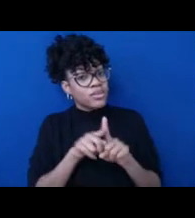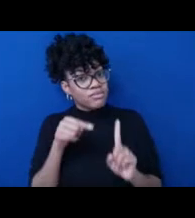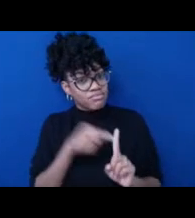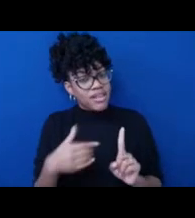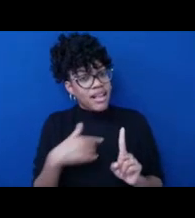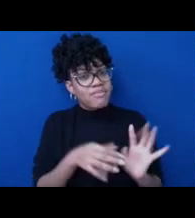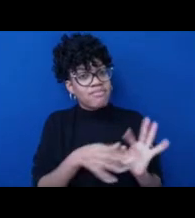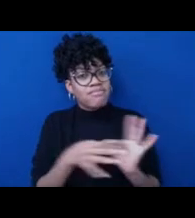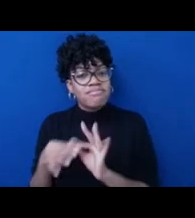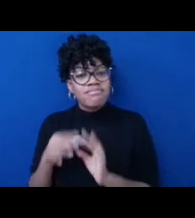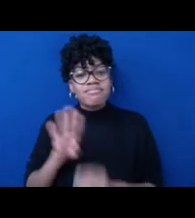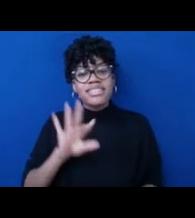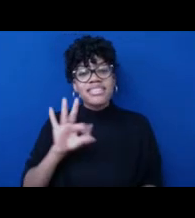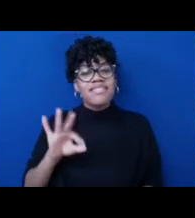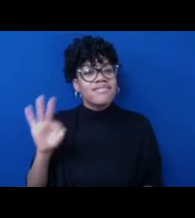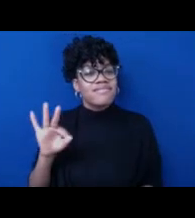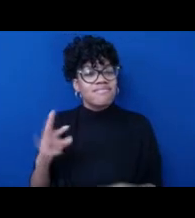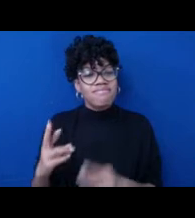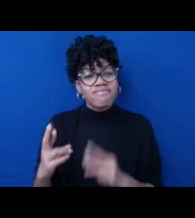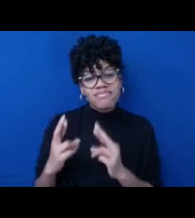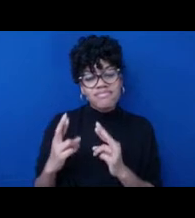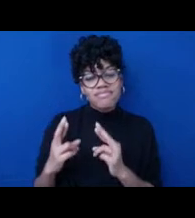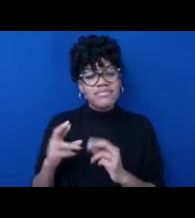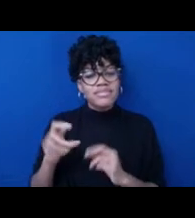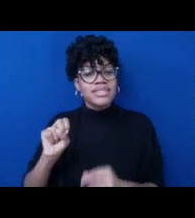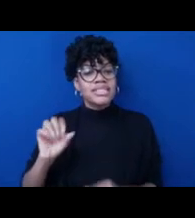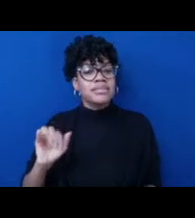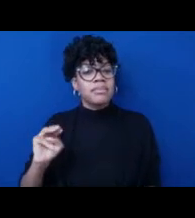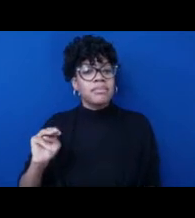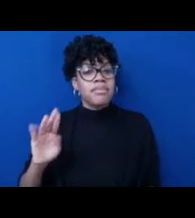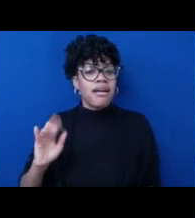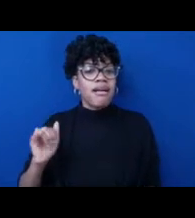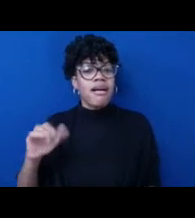or symbiotic relationship with the zooxanthellae, yes?